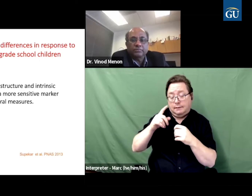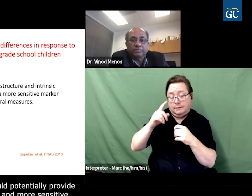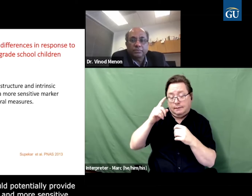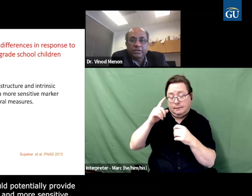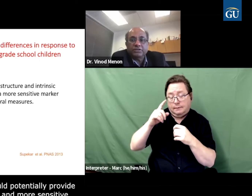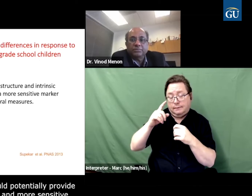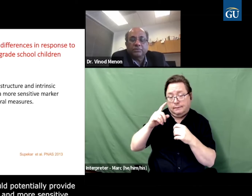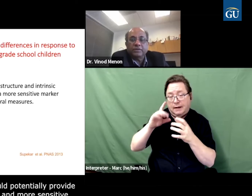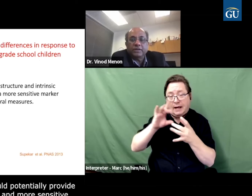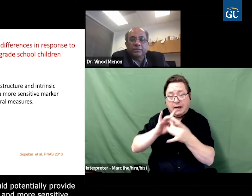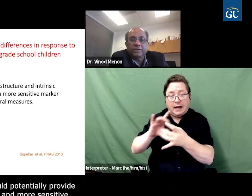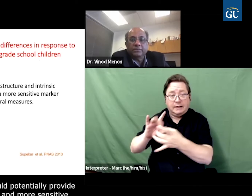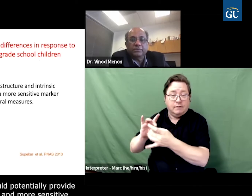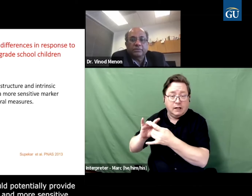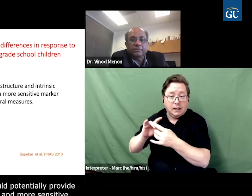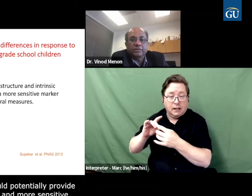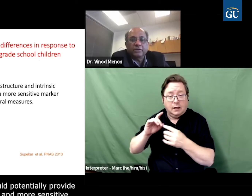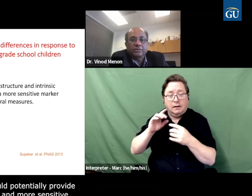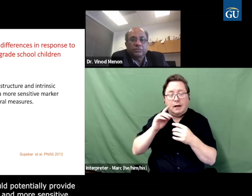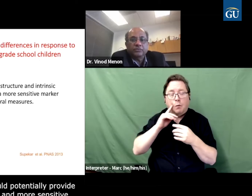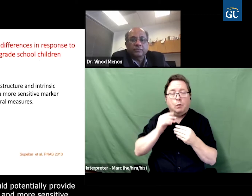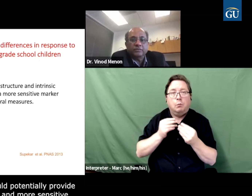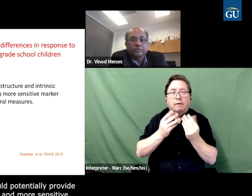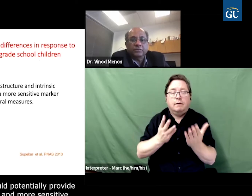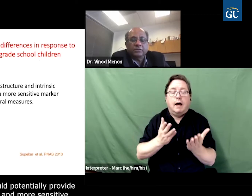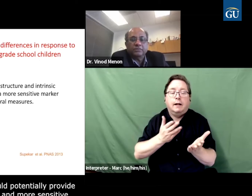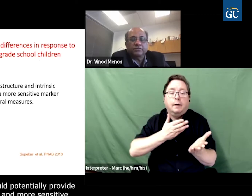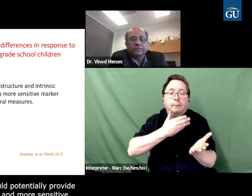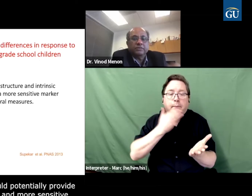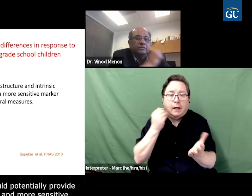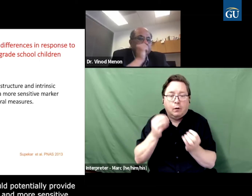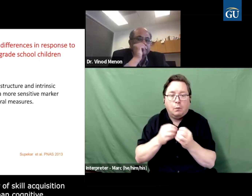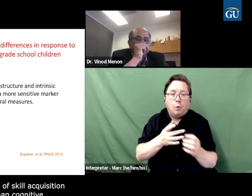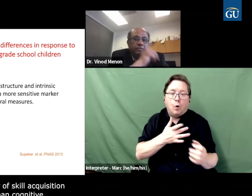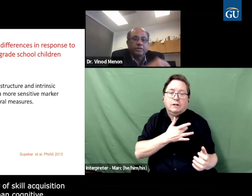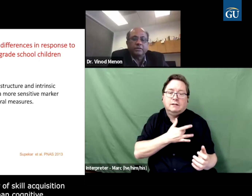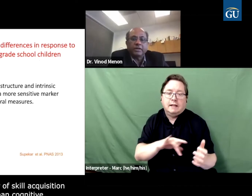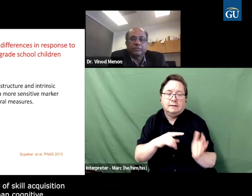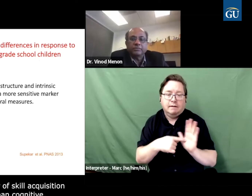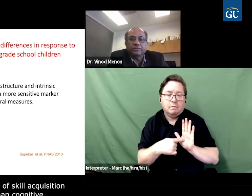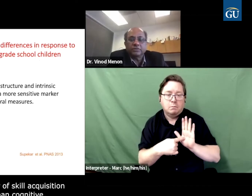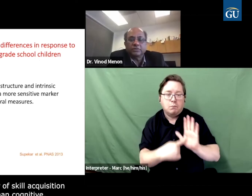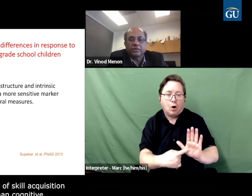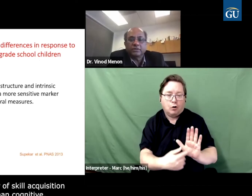which would potentially provide a better